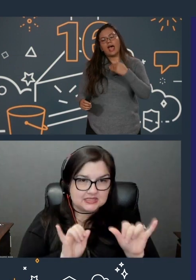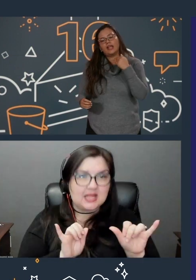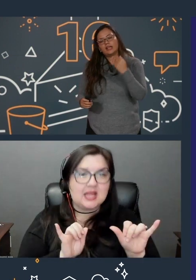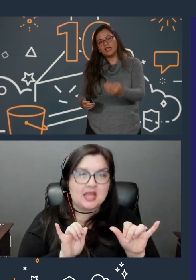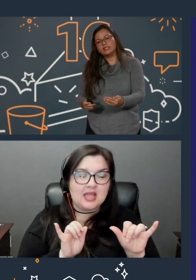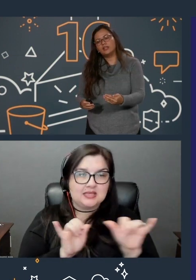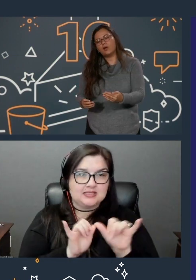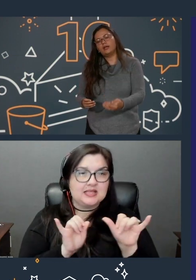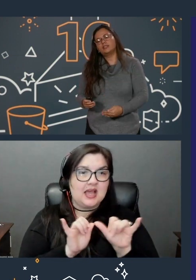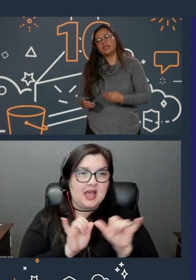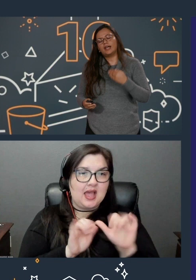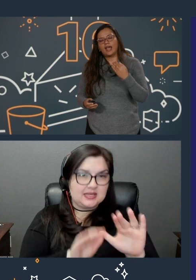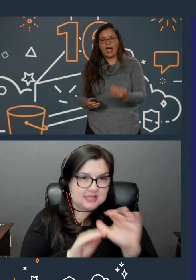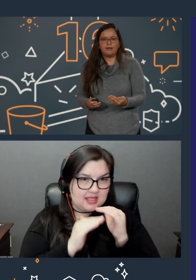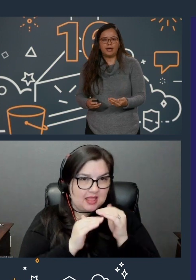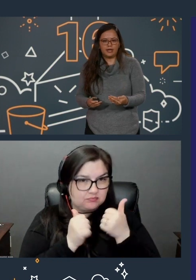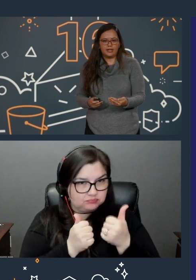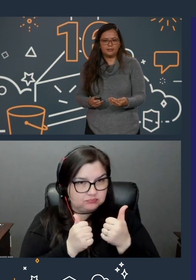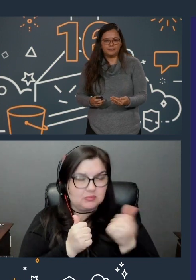and are easy to understand and maintain.